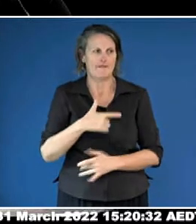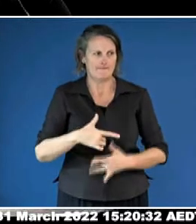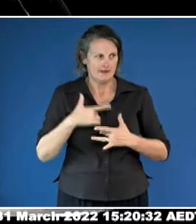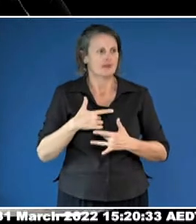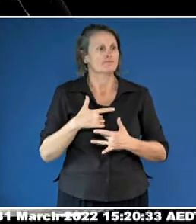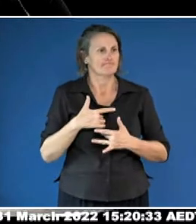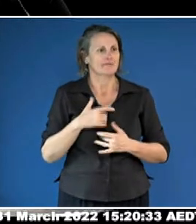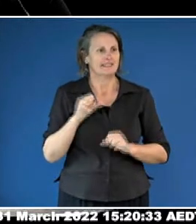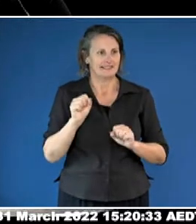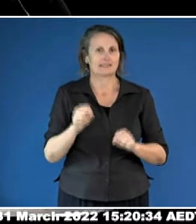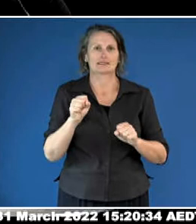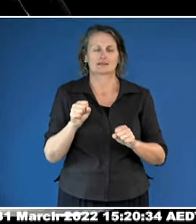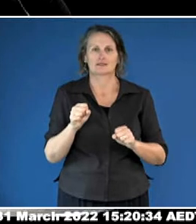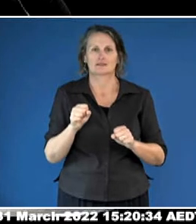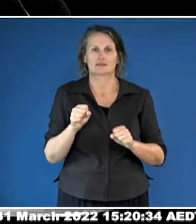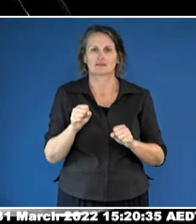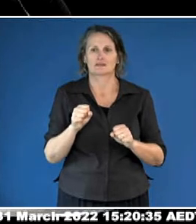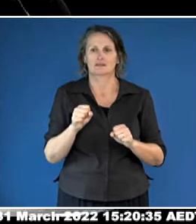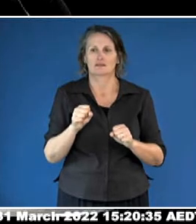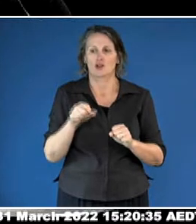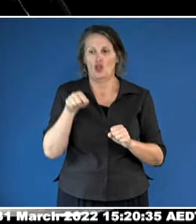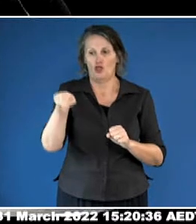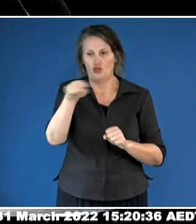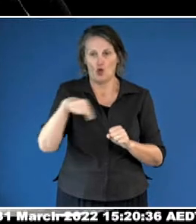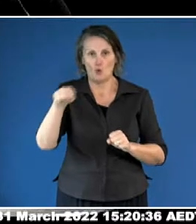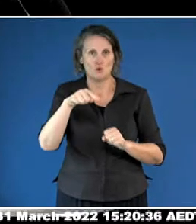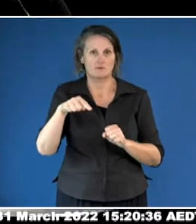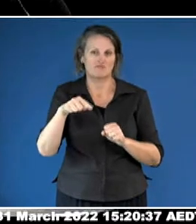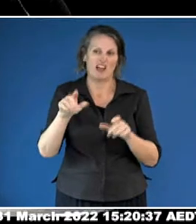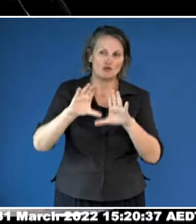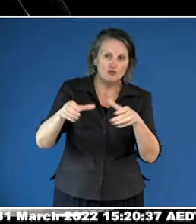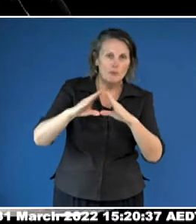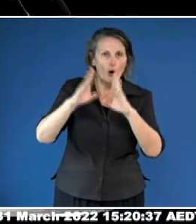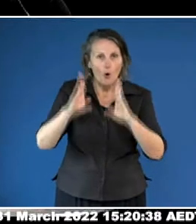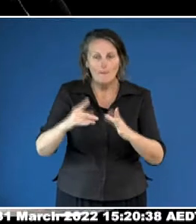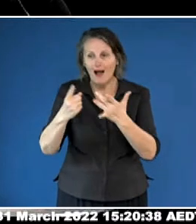those closed settings and - that you talk about will be in there.